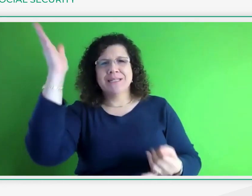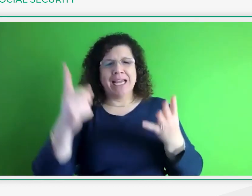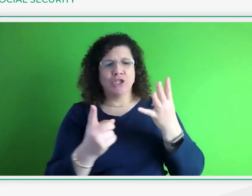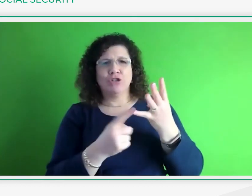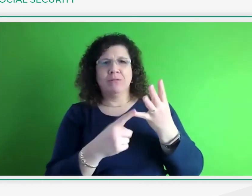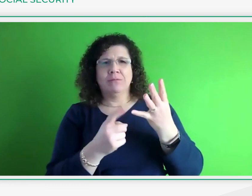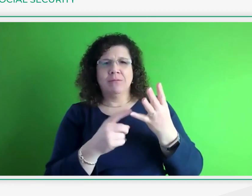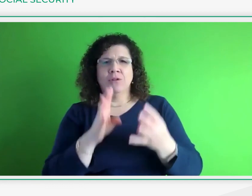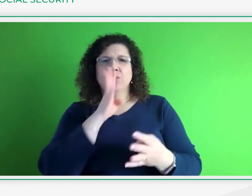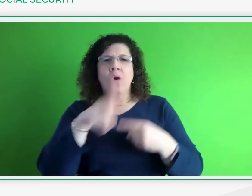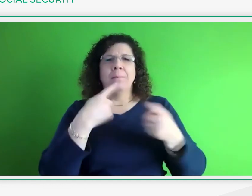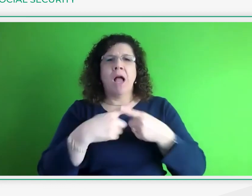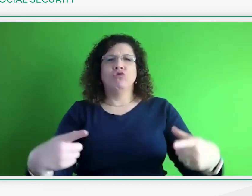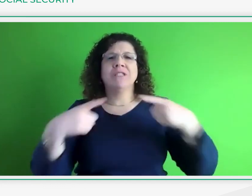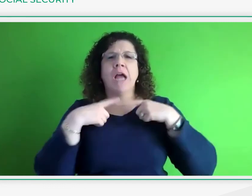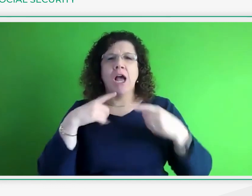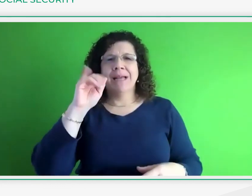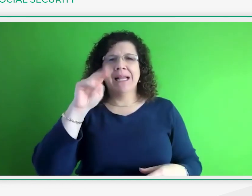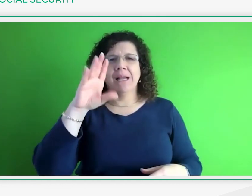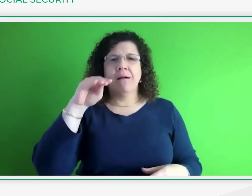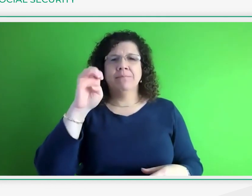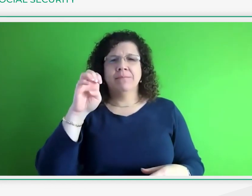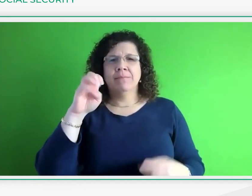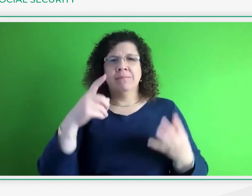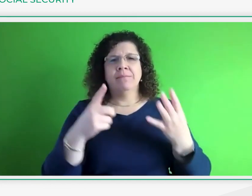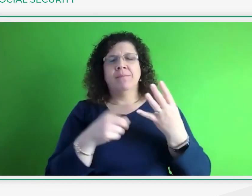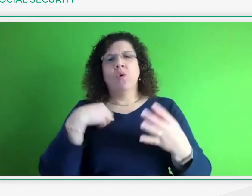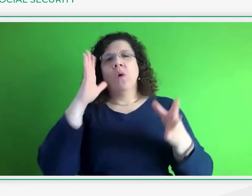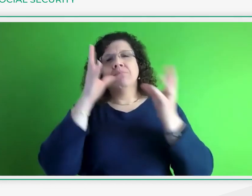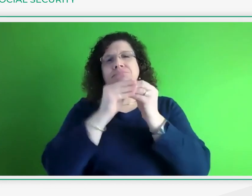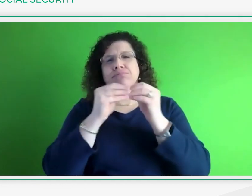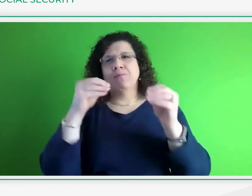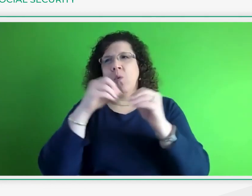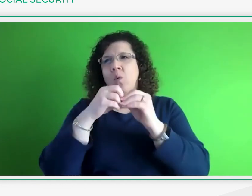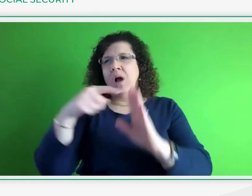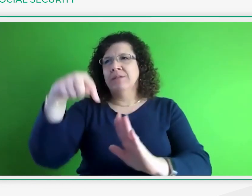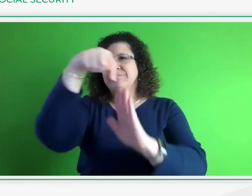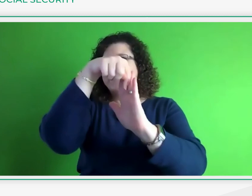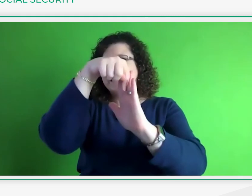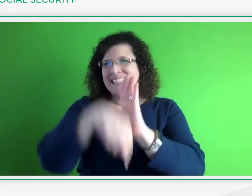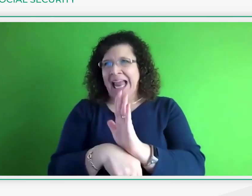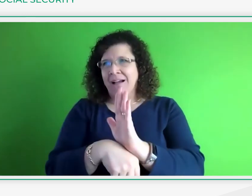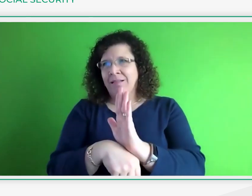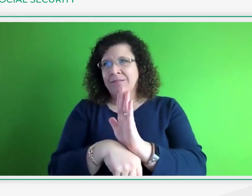I really encourage you to come to my last topic about retirement income, the fourth week of this month.